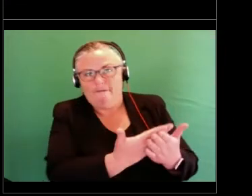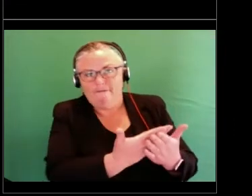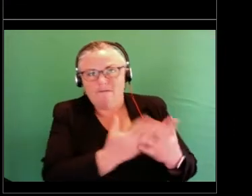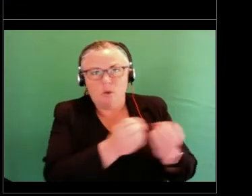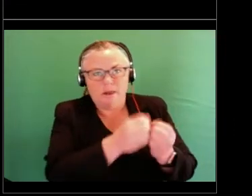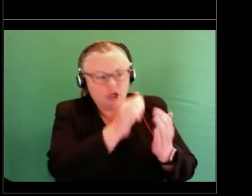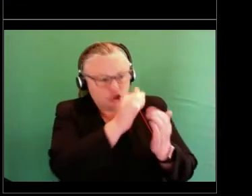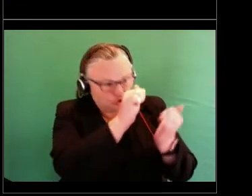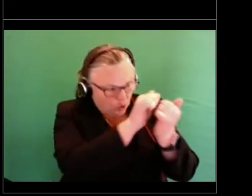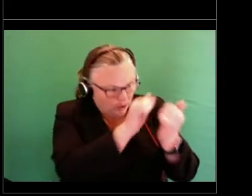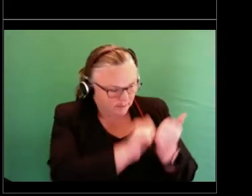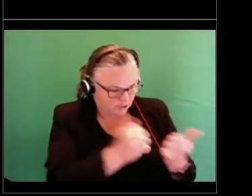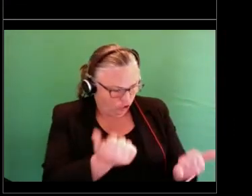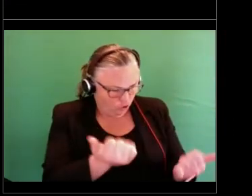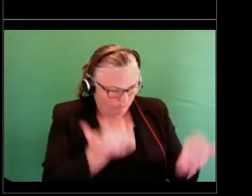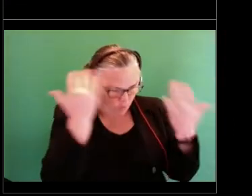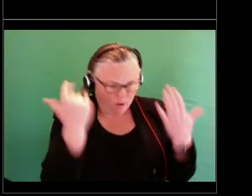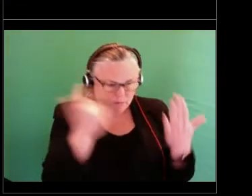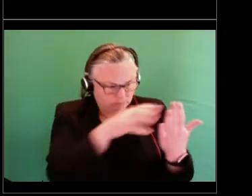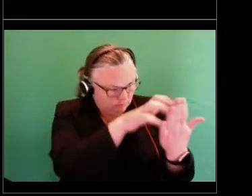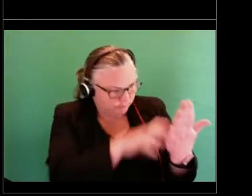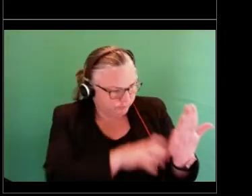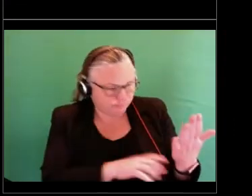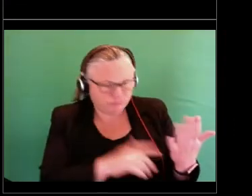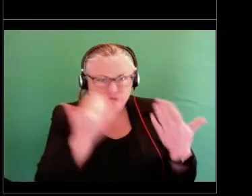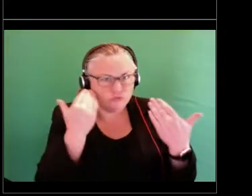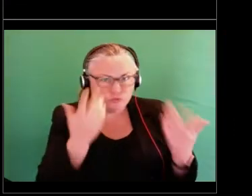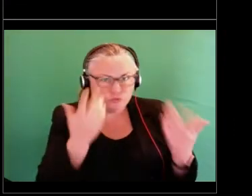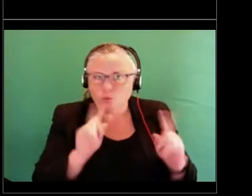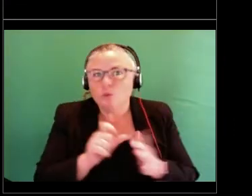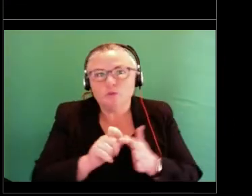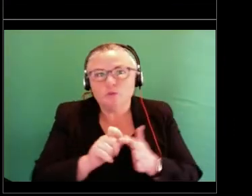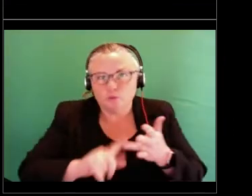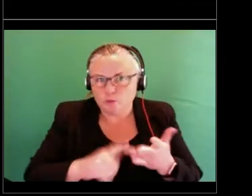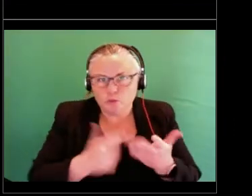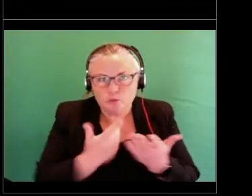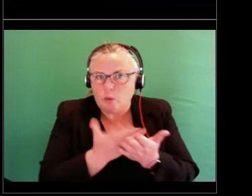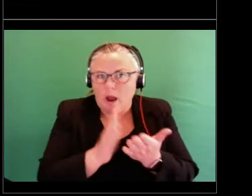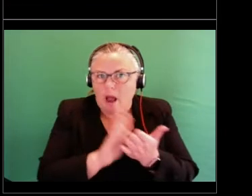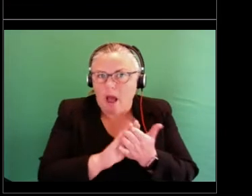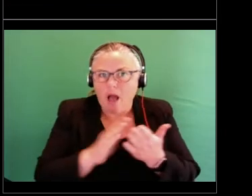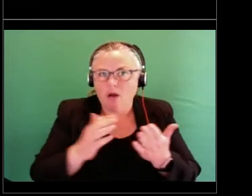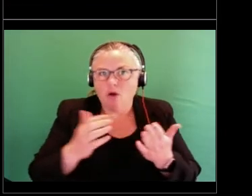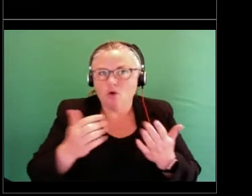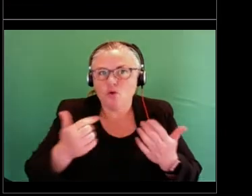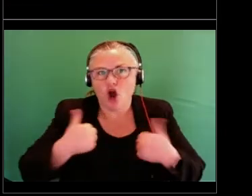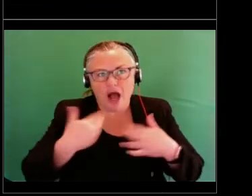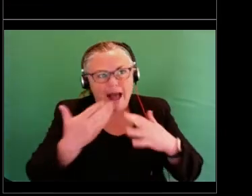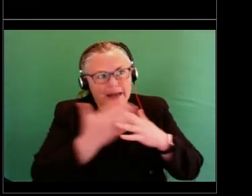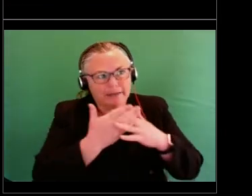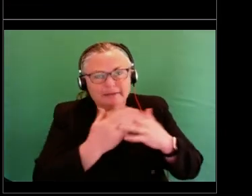as I said before situations where it might be a self-represented party filing some documents by court.